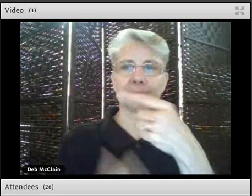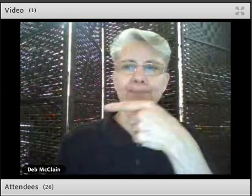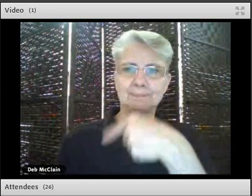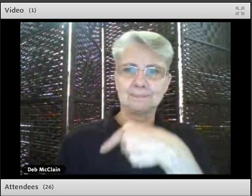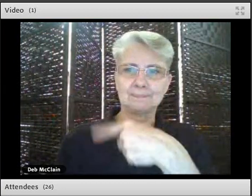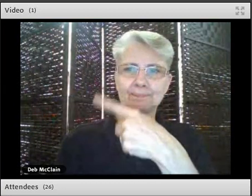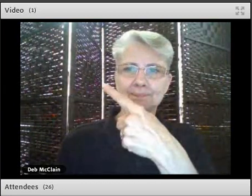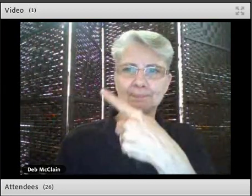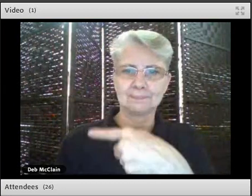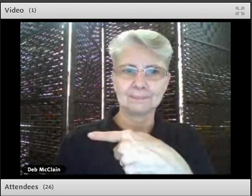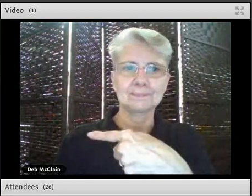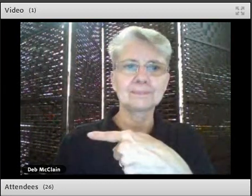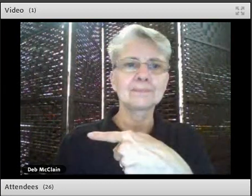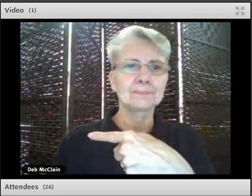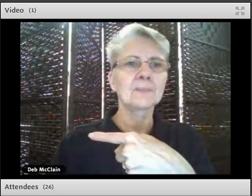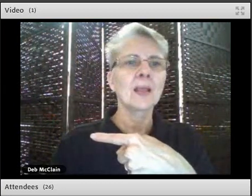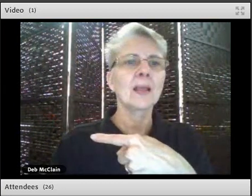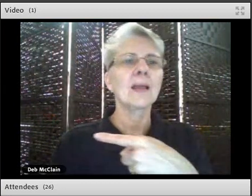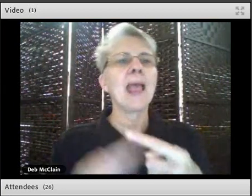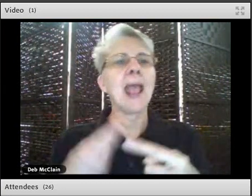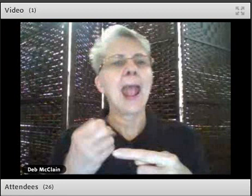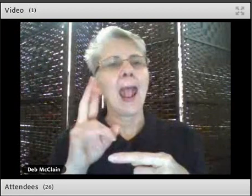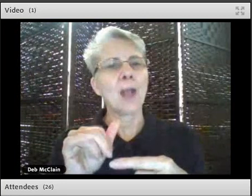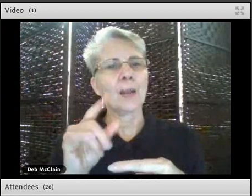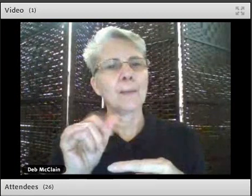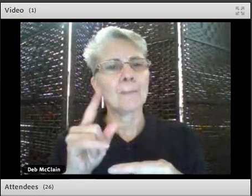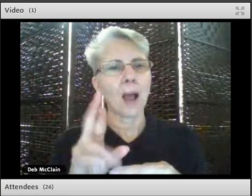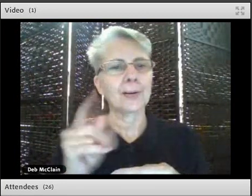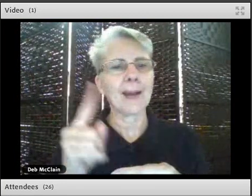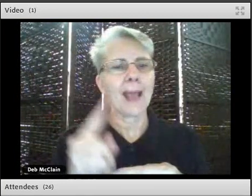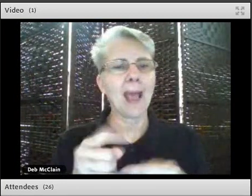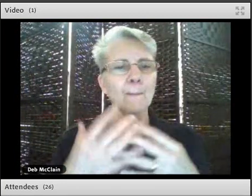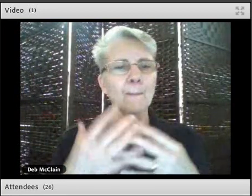in parentheses, followed by "digital audio book."